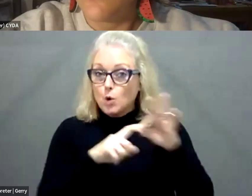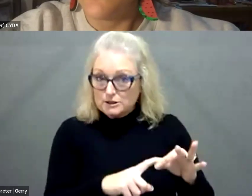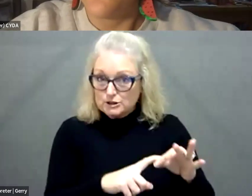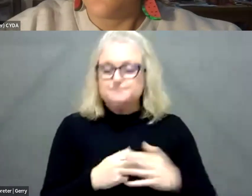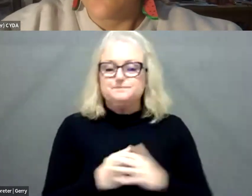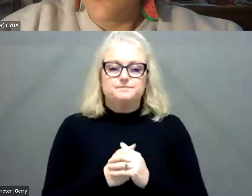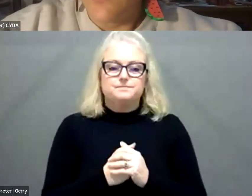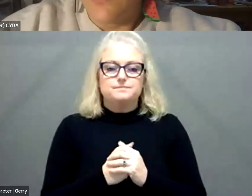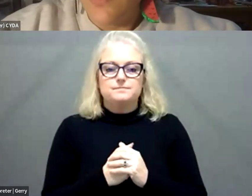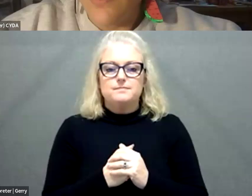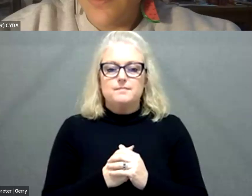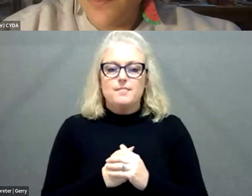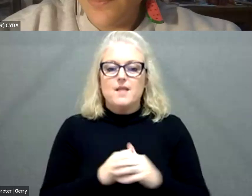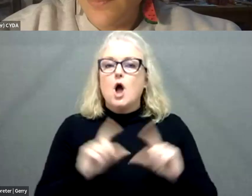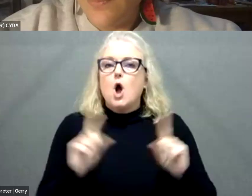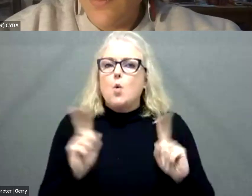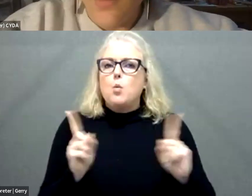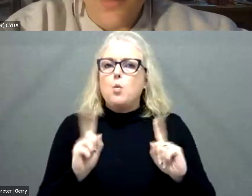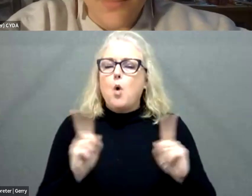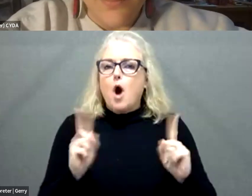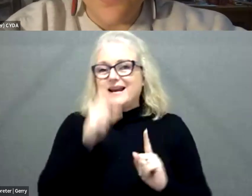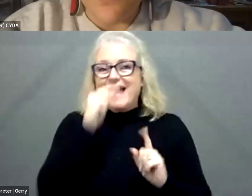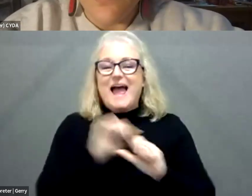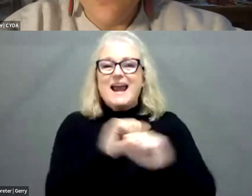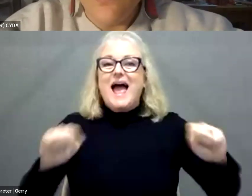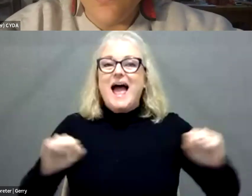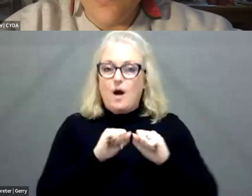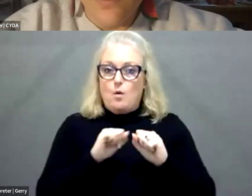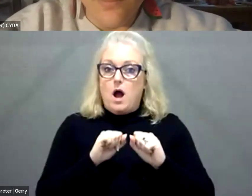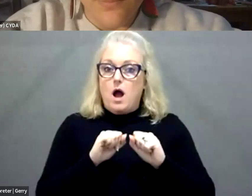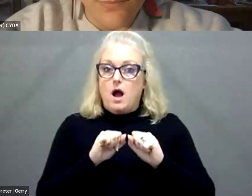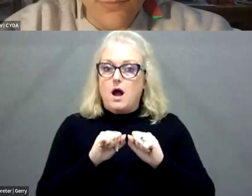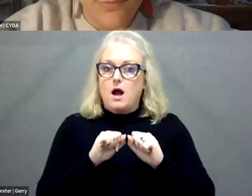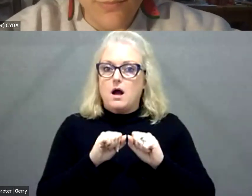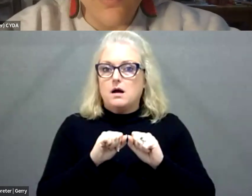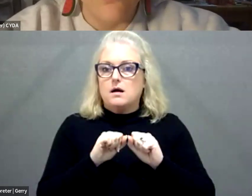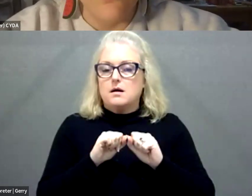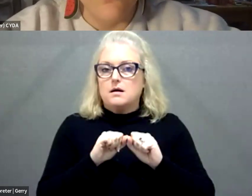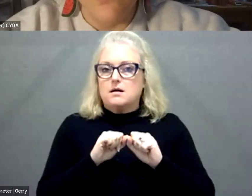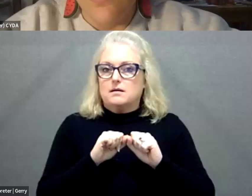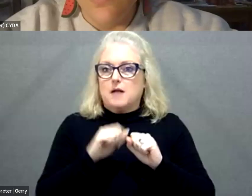immediate actions that our audience can take to support greater representation of disability in